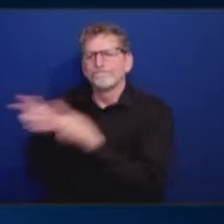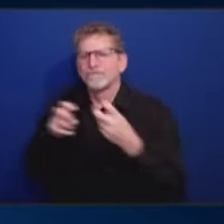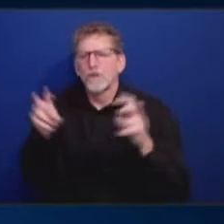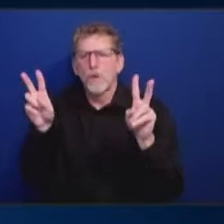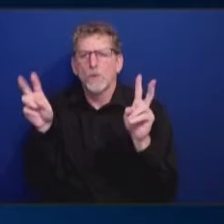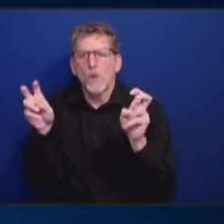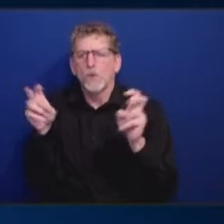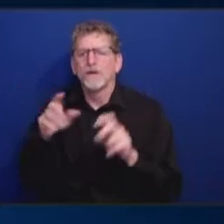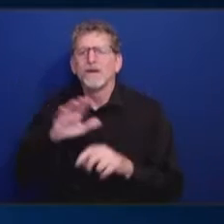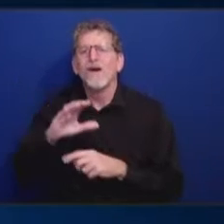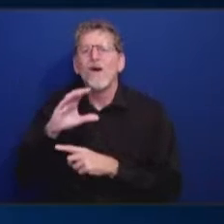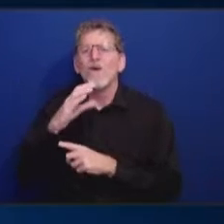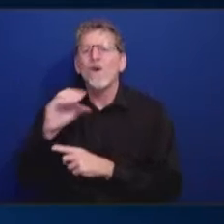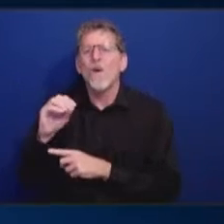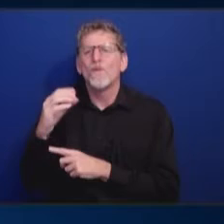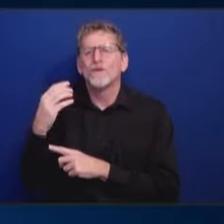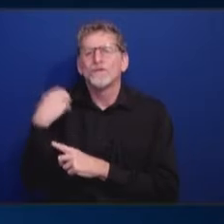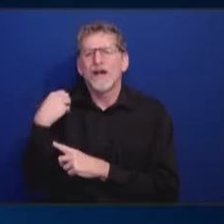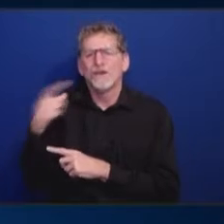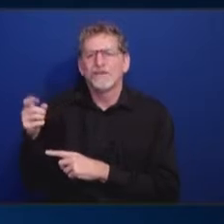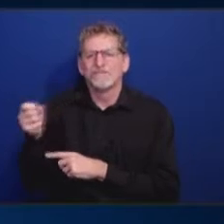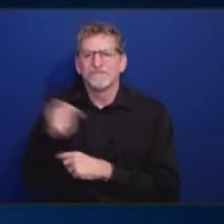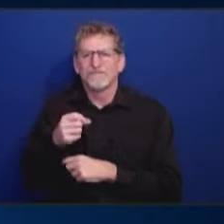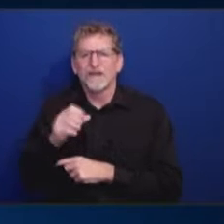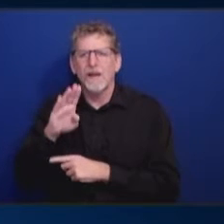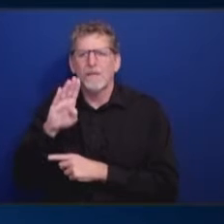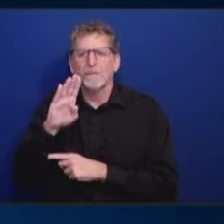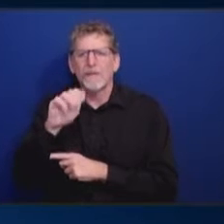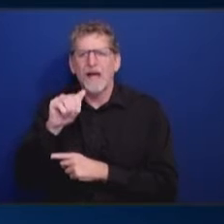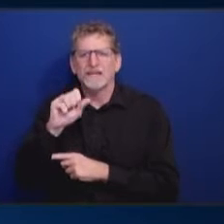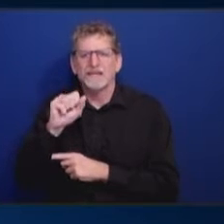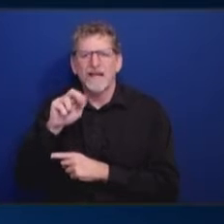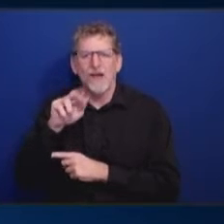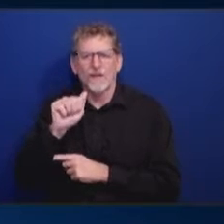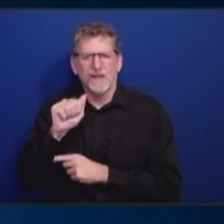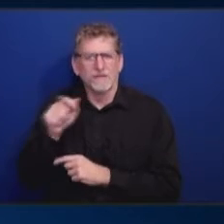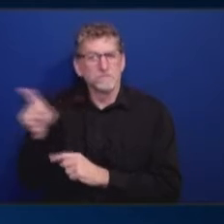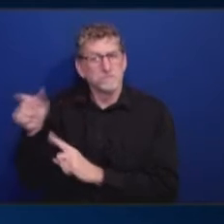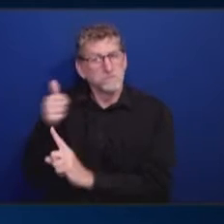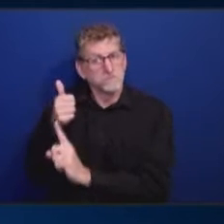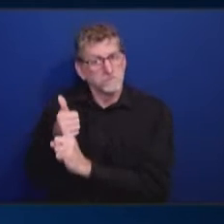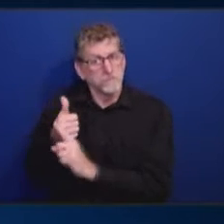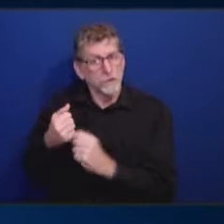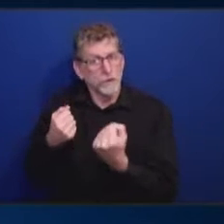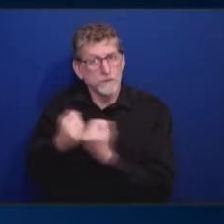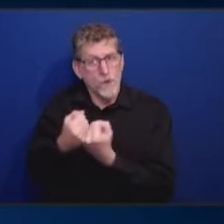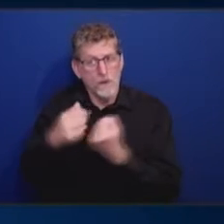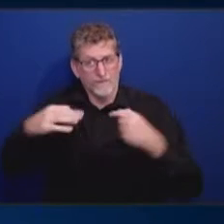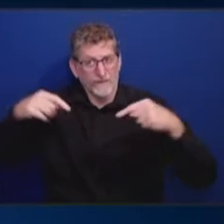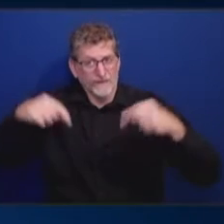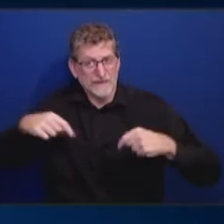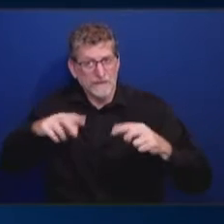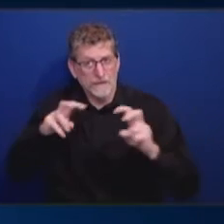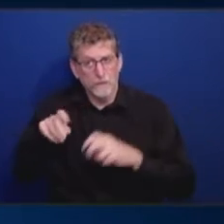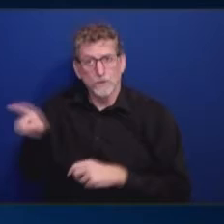Secretary Becerra, who is a very strong supporter of this issue. That the time is now, right?